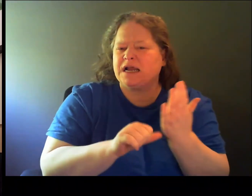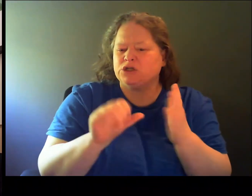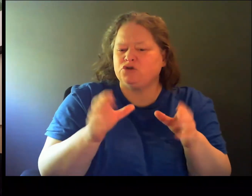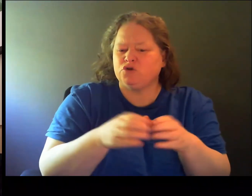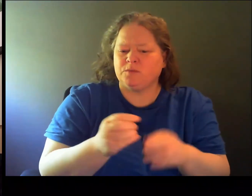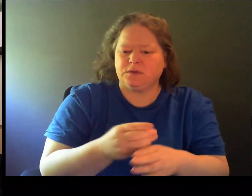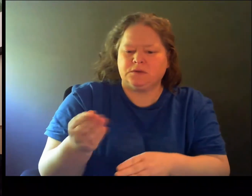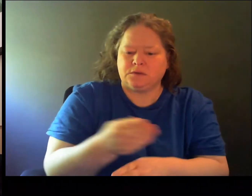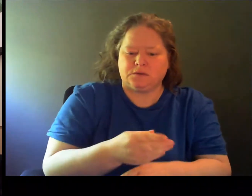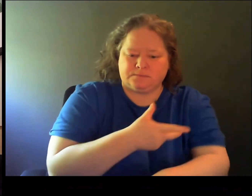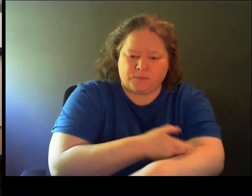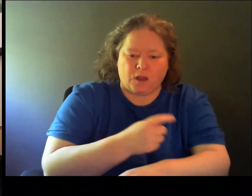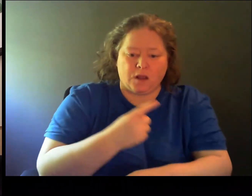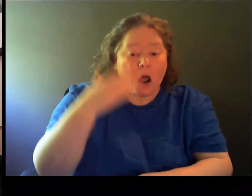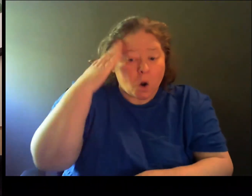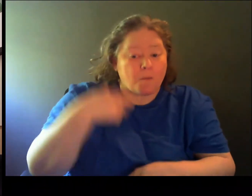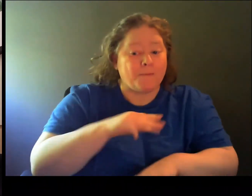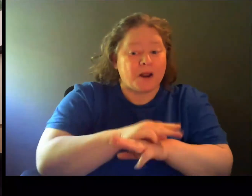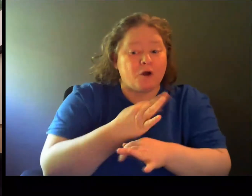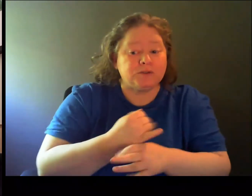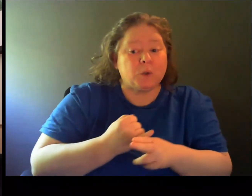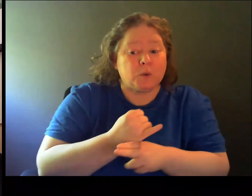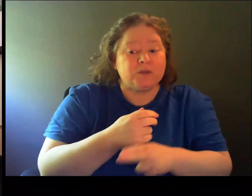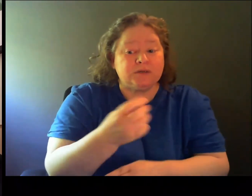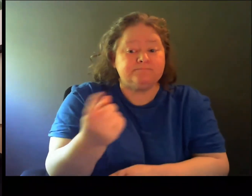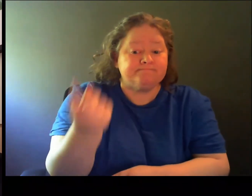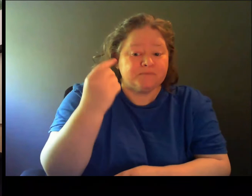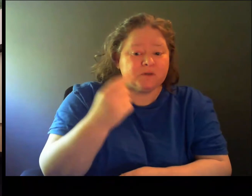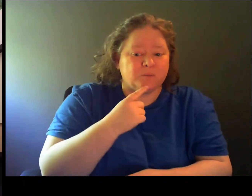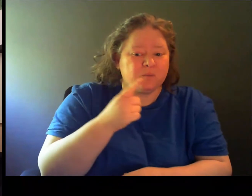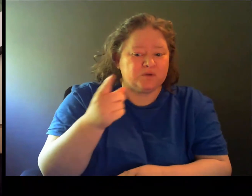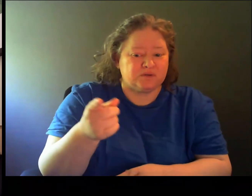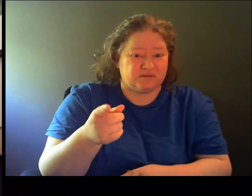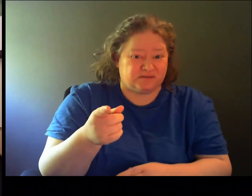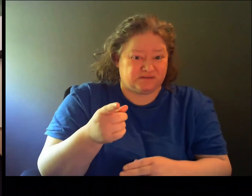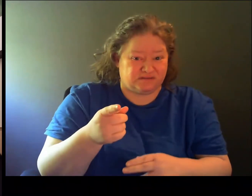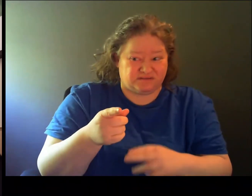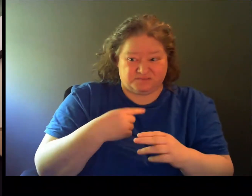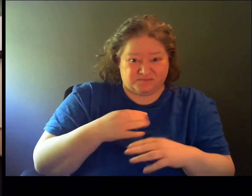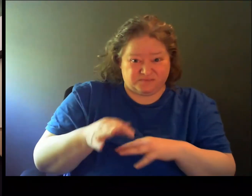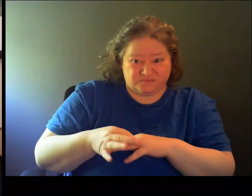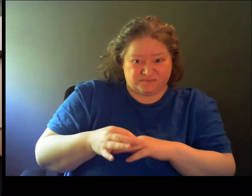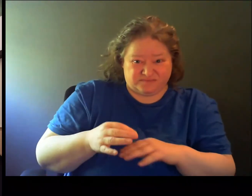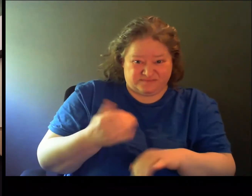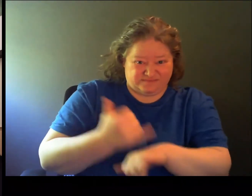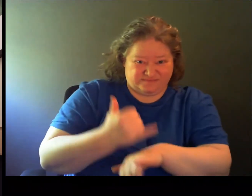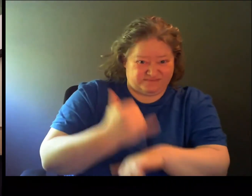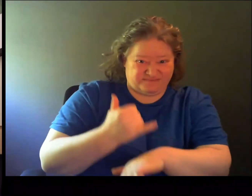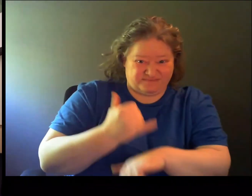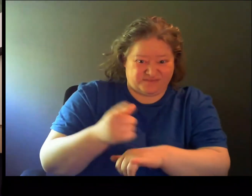I know my parents are waiting to get called - but he's far off that age!